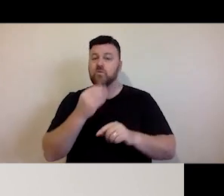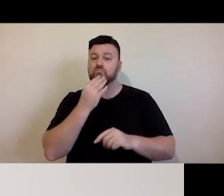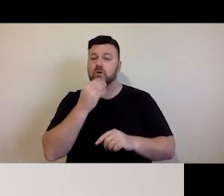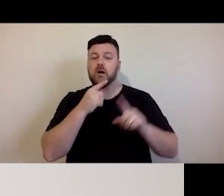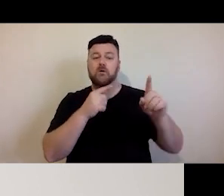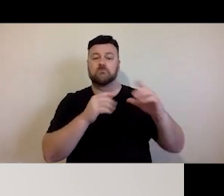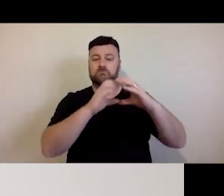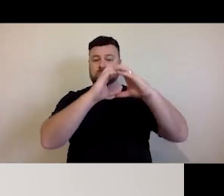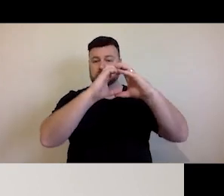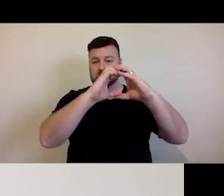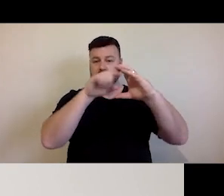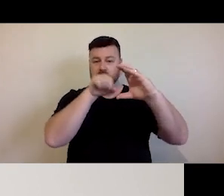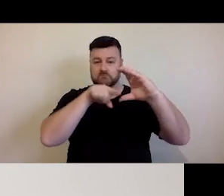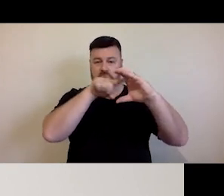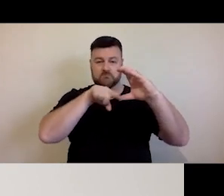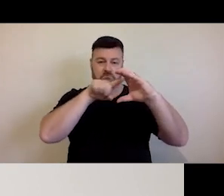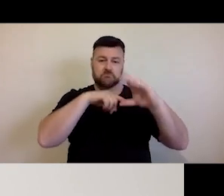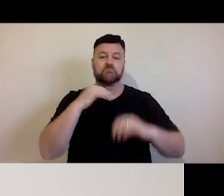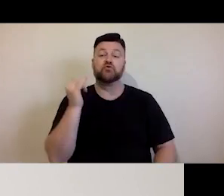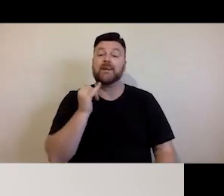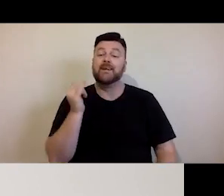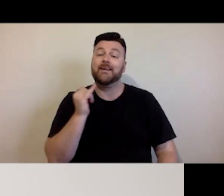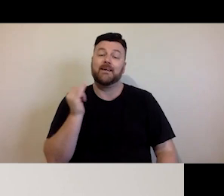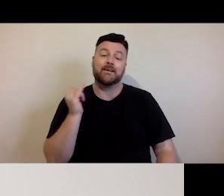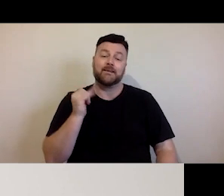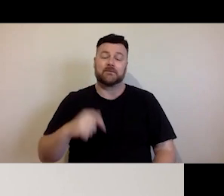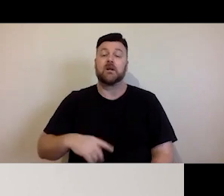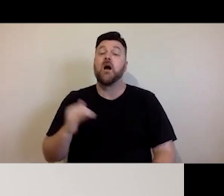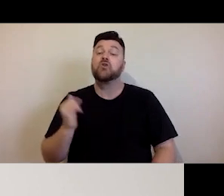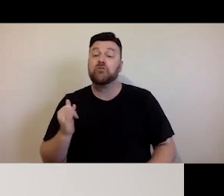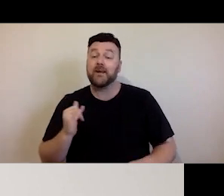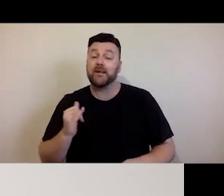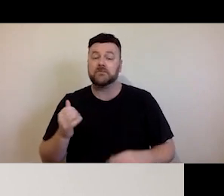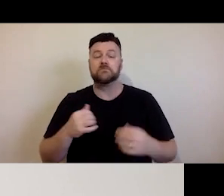" I put a green circle in the ochre dry river bed,